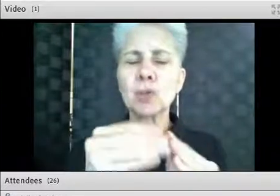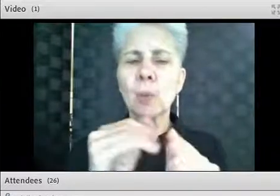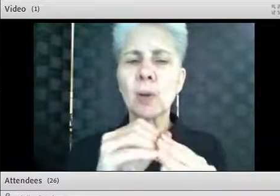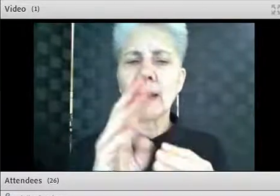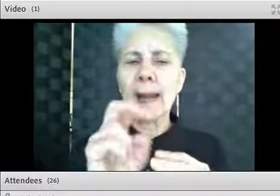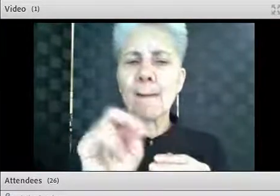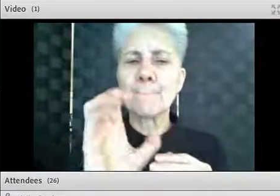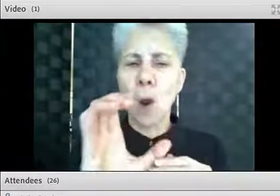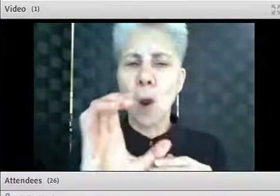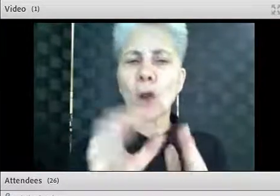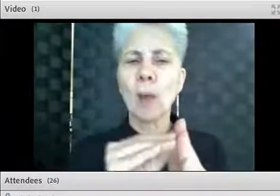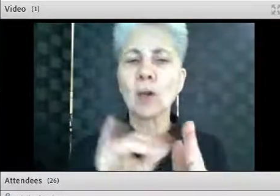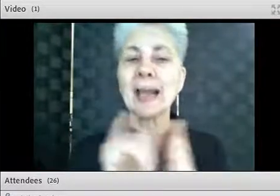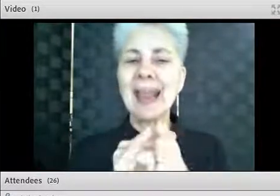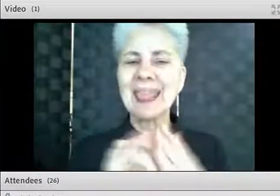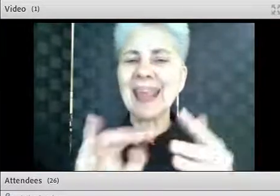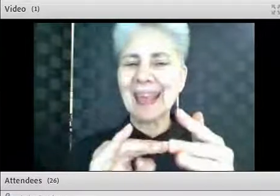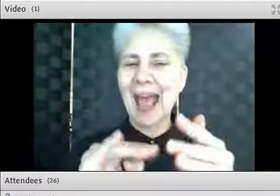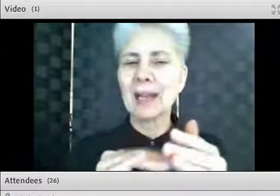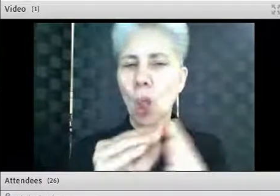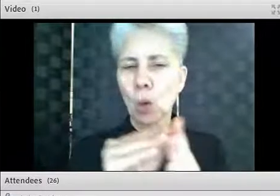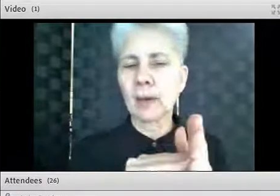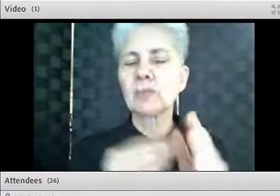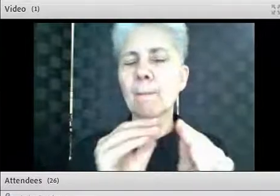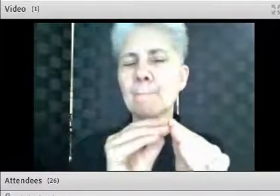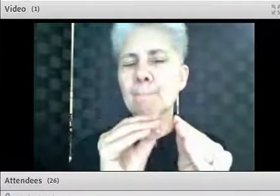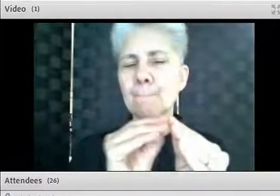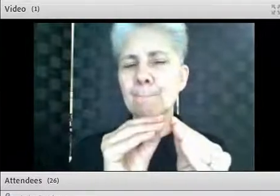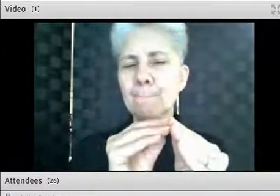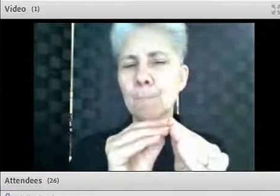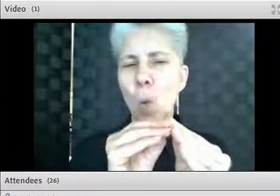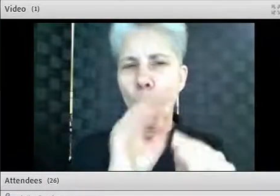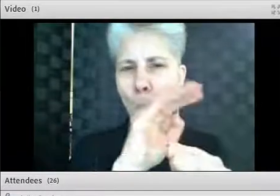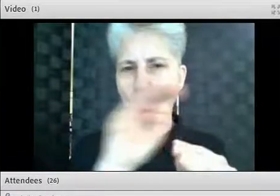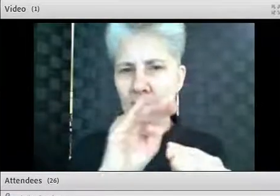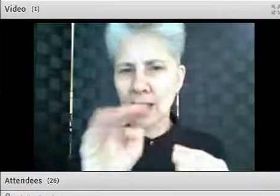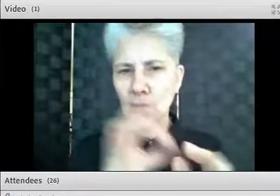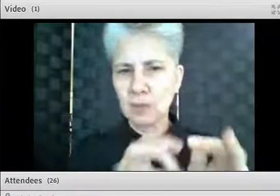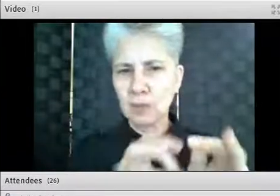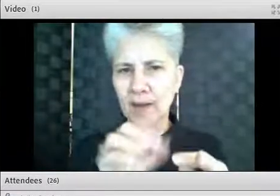which is more horizontal as opposed to vertical, okay? So keeping that in mind, it's the same,